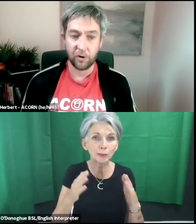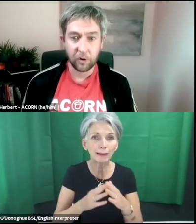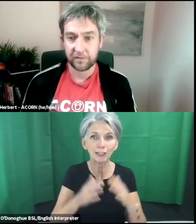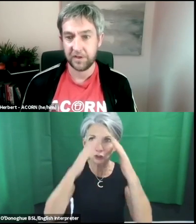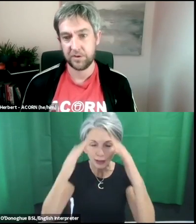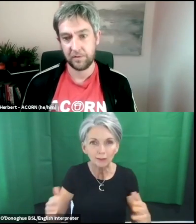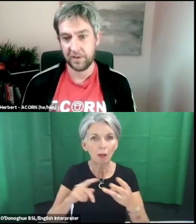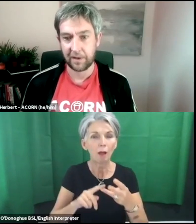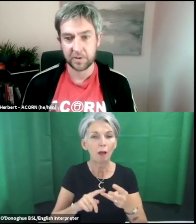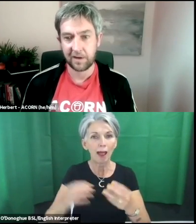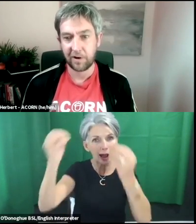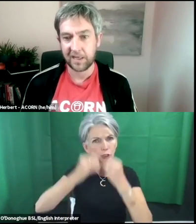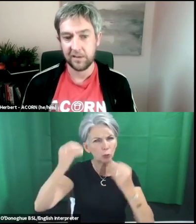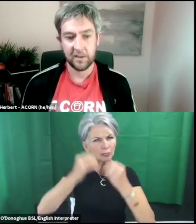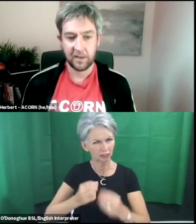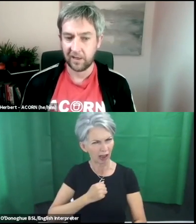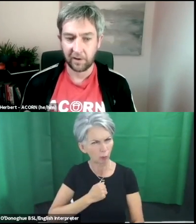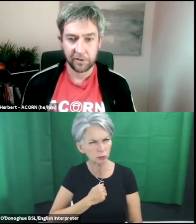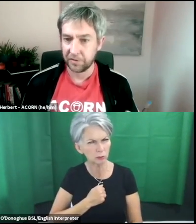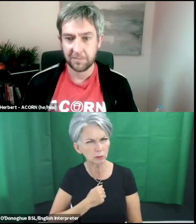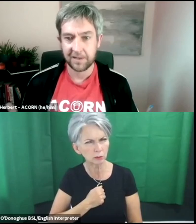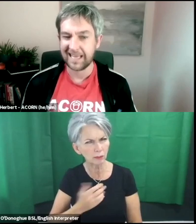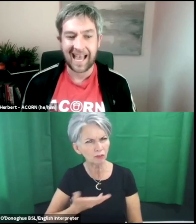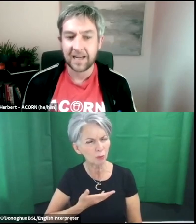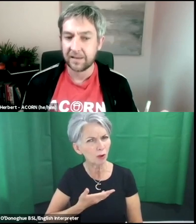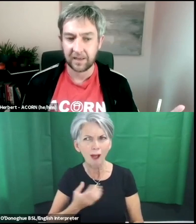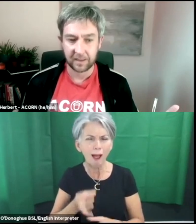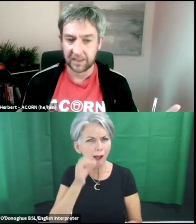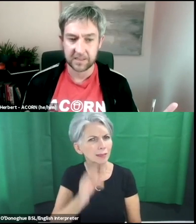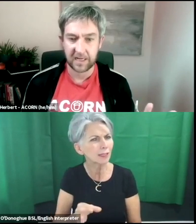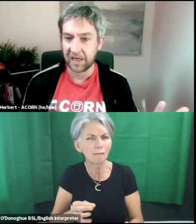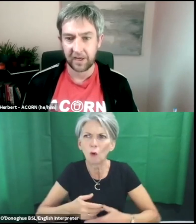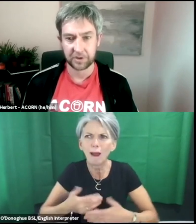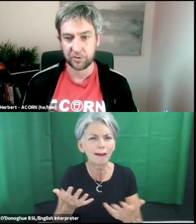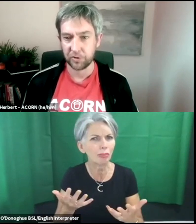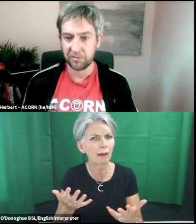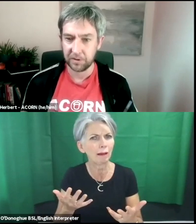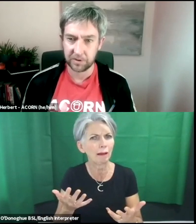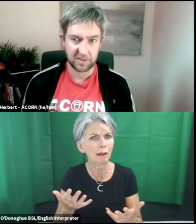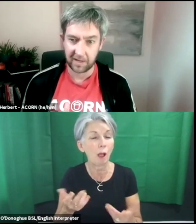all of this is ours by right. And we're not demanding anything that is in any way extraordinary, but just